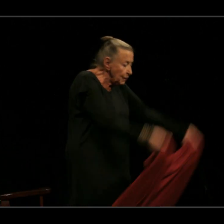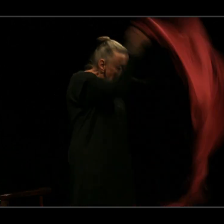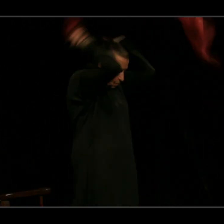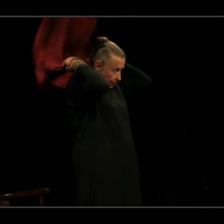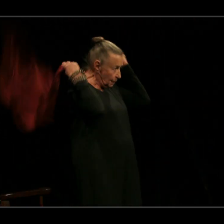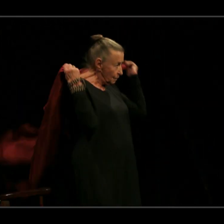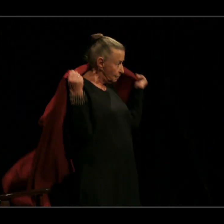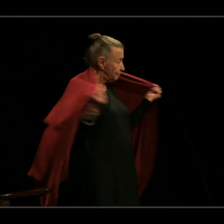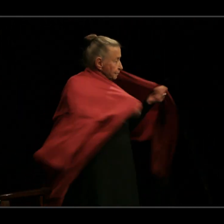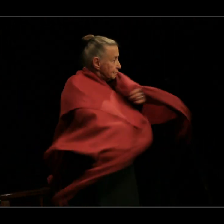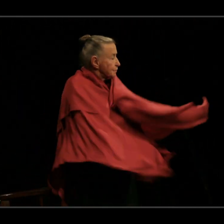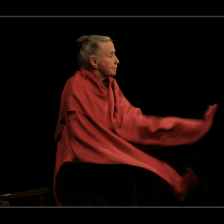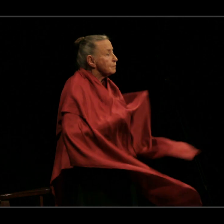while Telimena